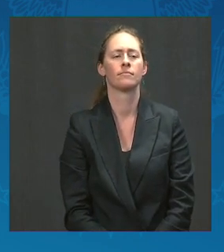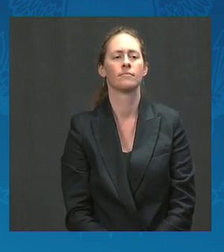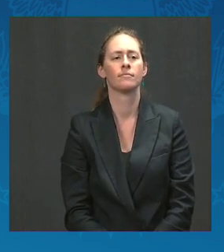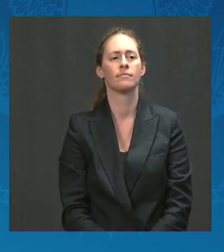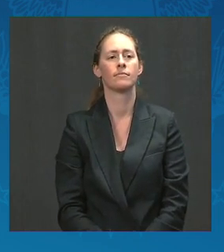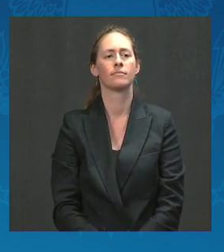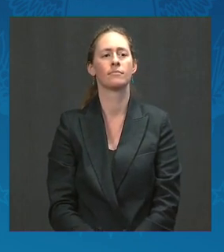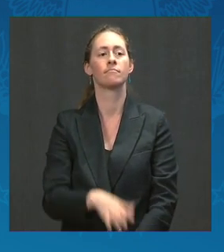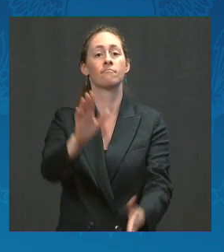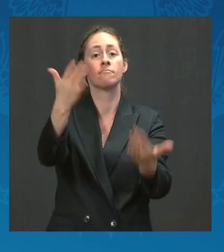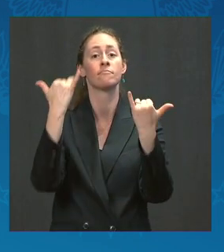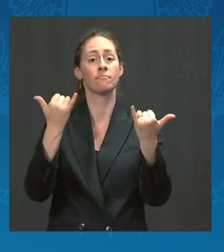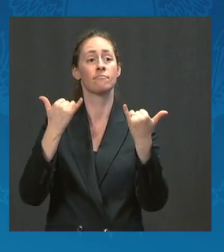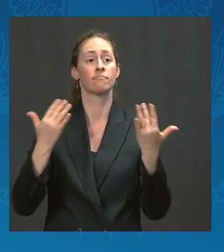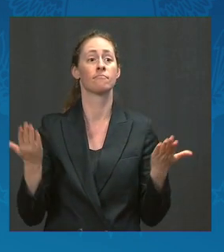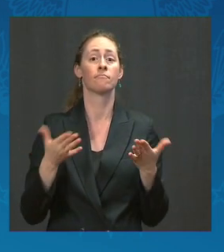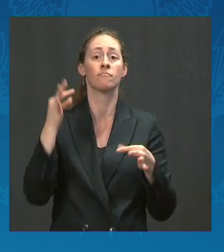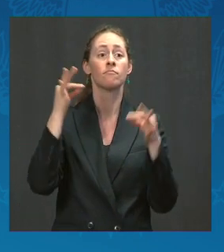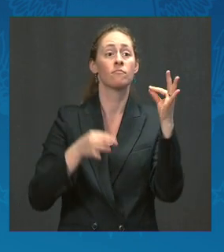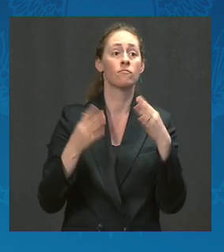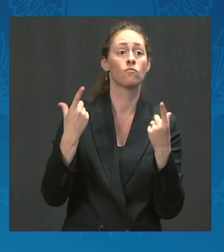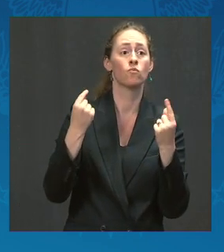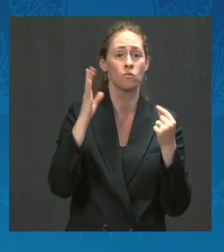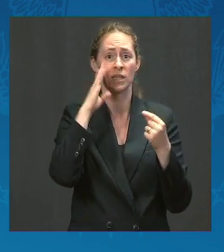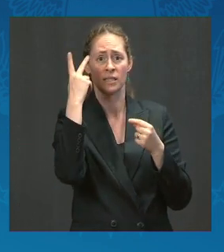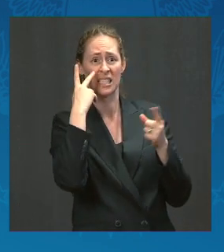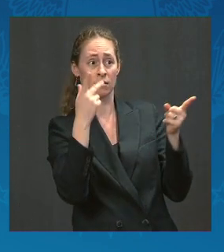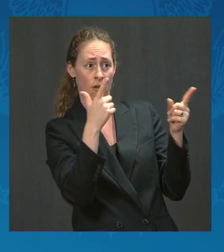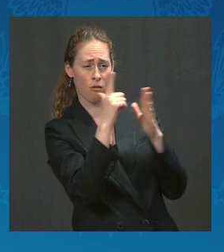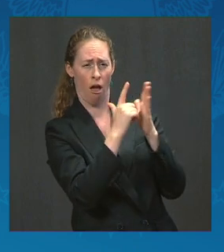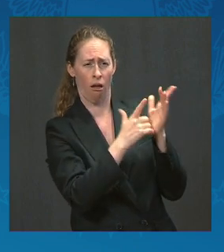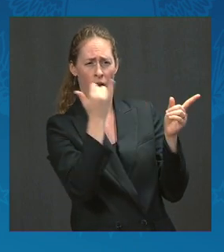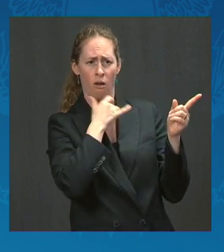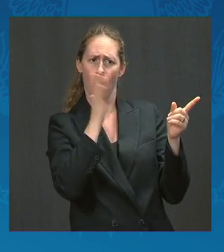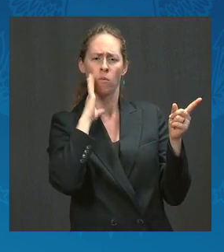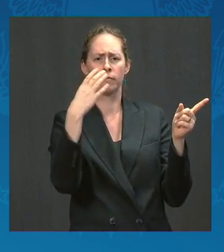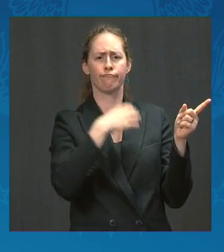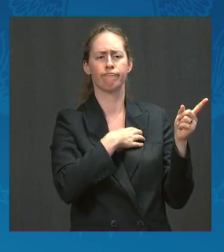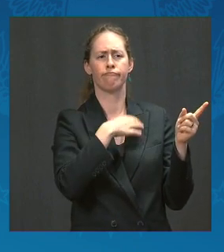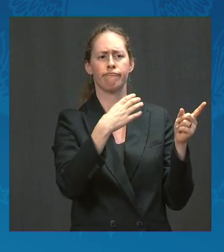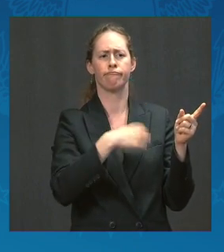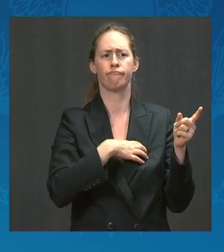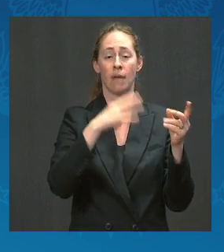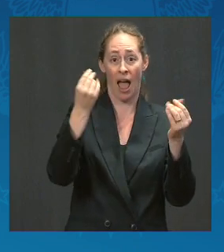And lawyers, including many of you, are starting to plan now